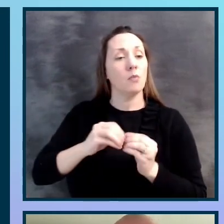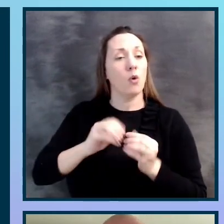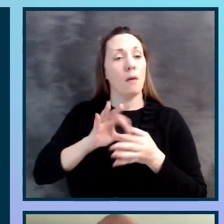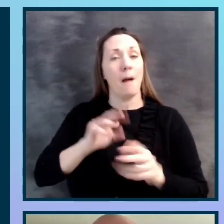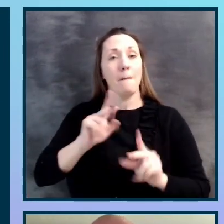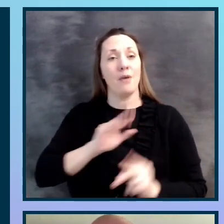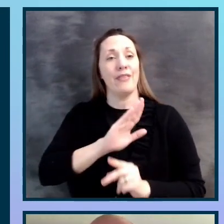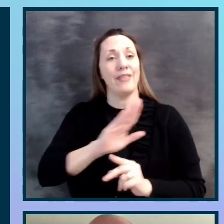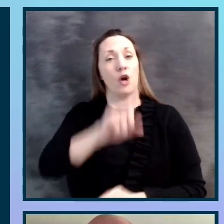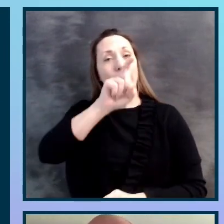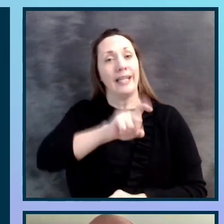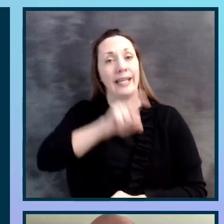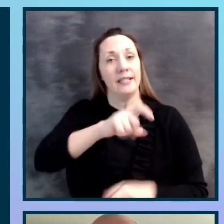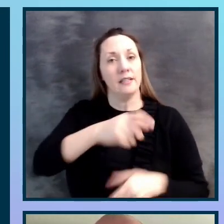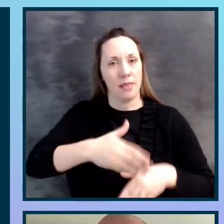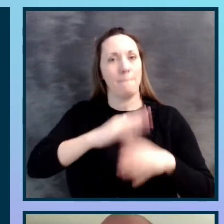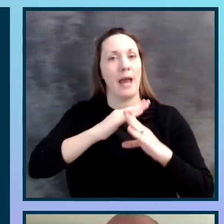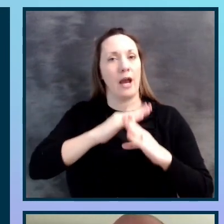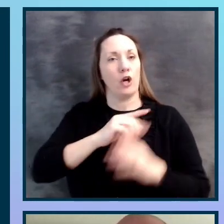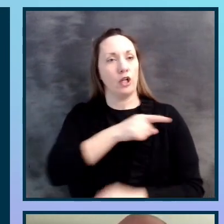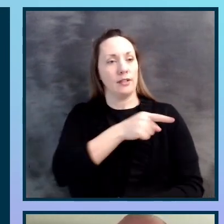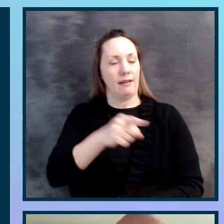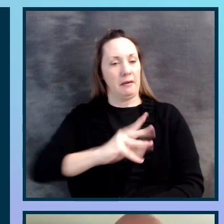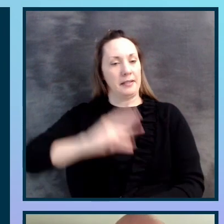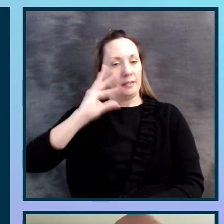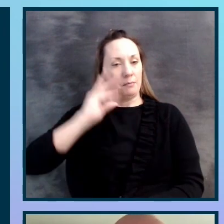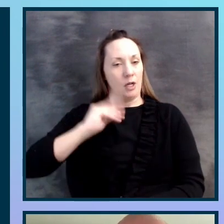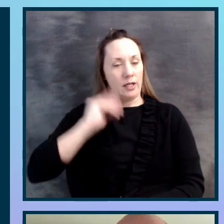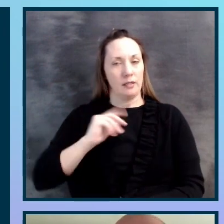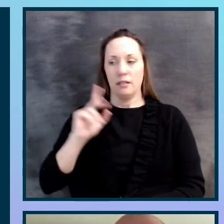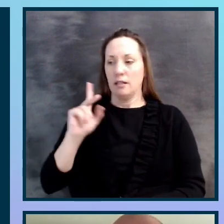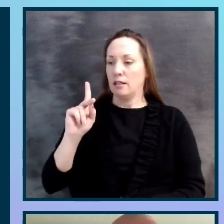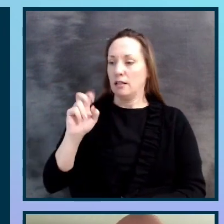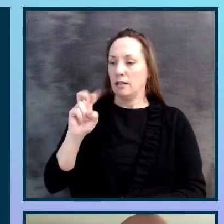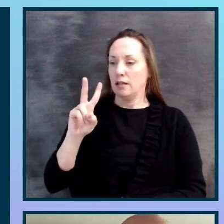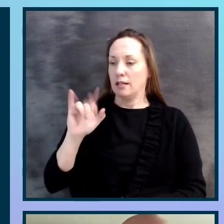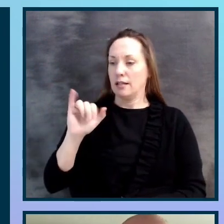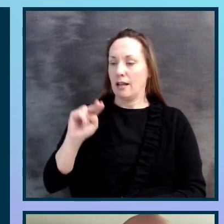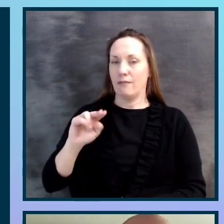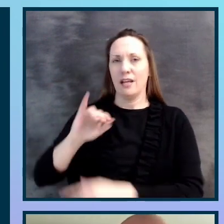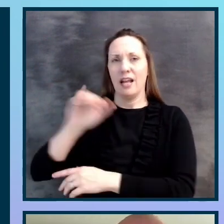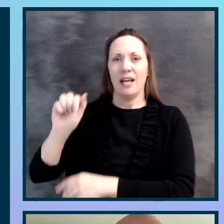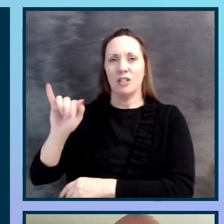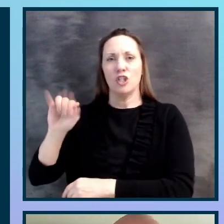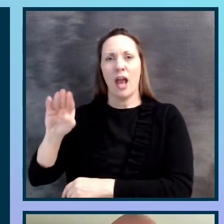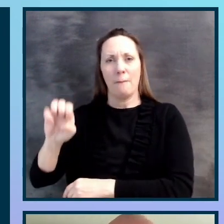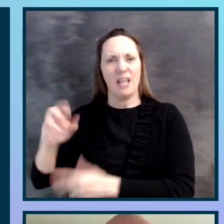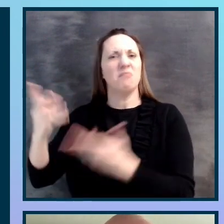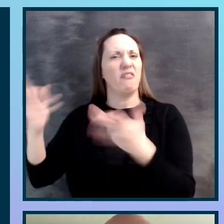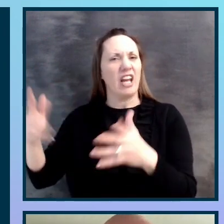that people experience. Kevin and Jamie have already given fabulous explanations about this.